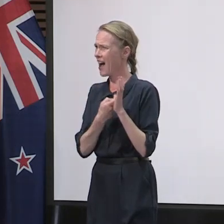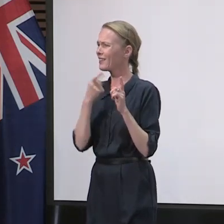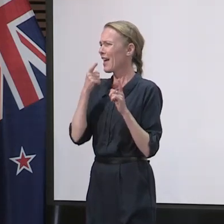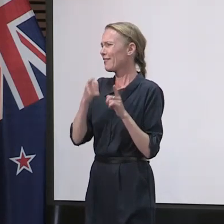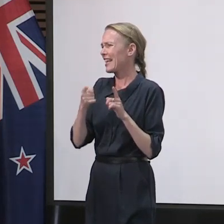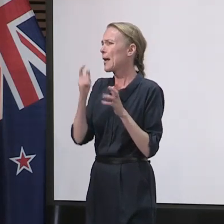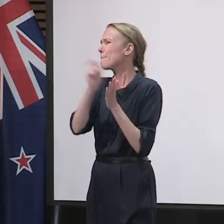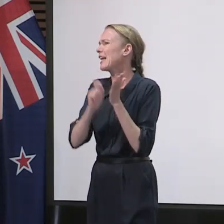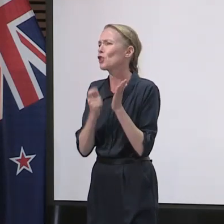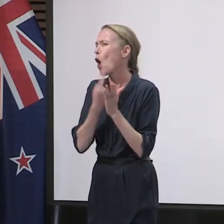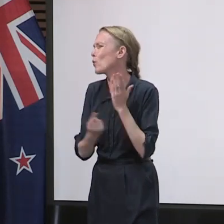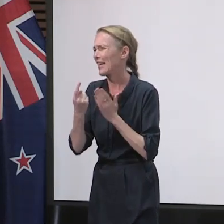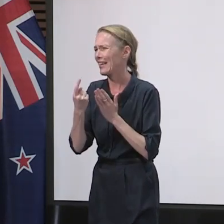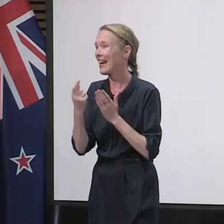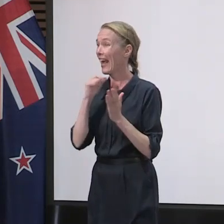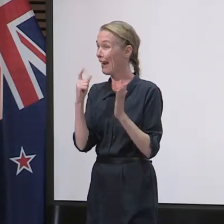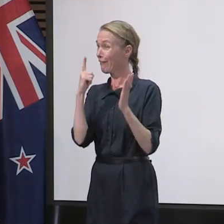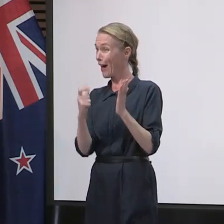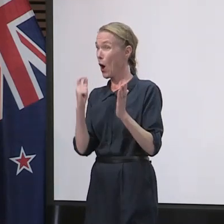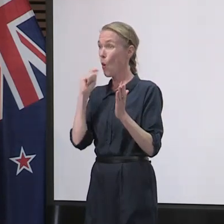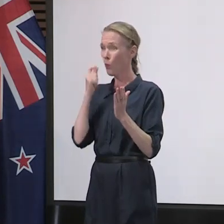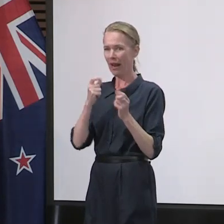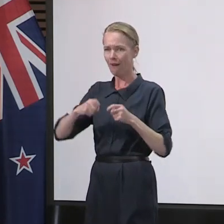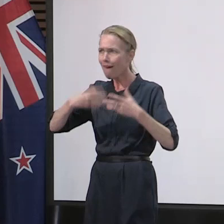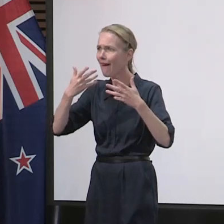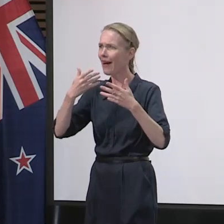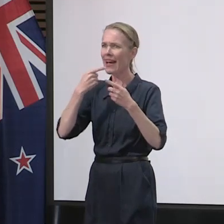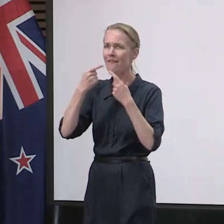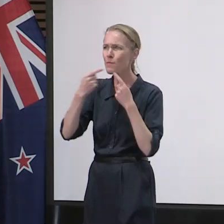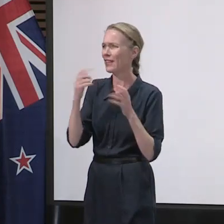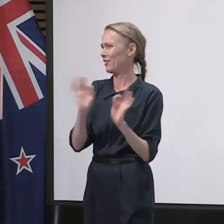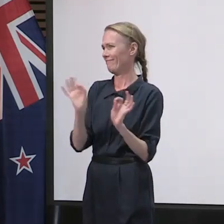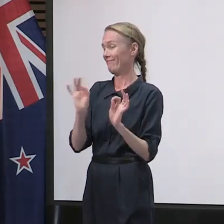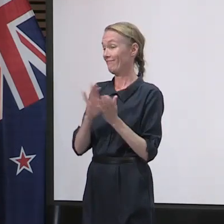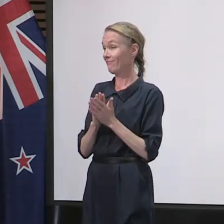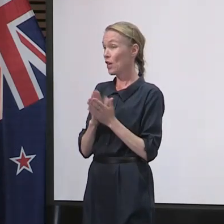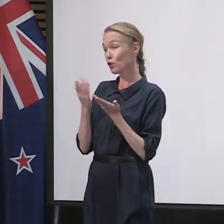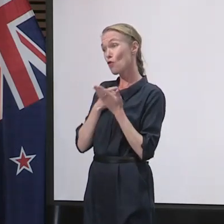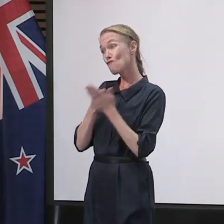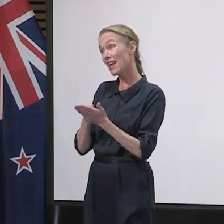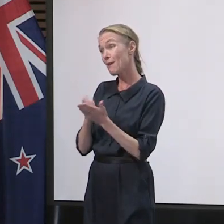code. If you photographed it, it's not a real code, it won't take you anywhere, or let you